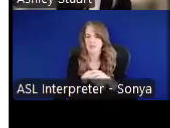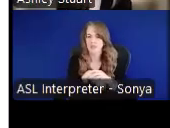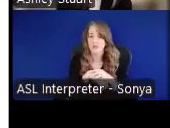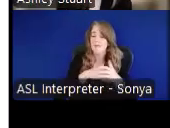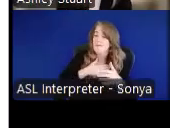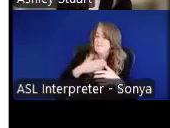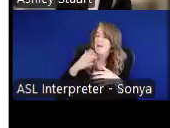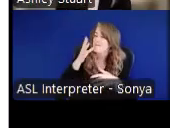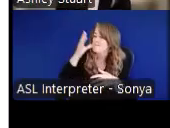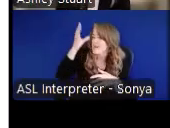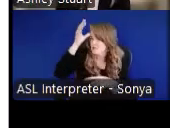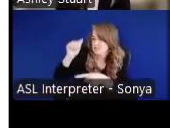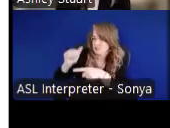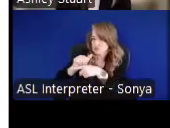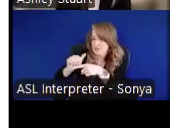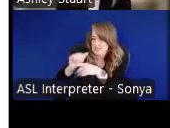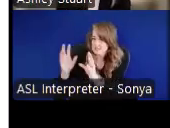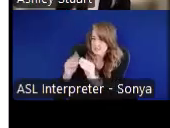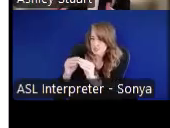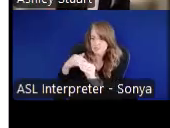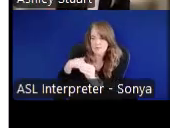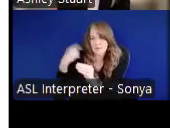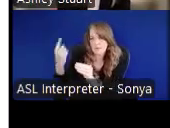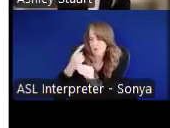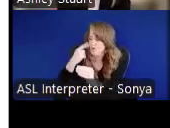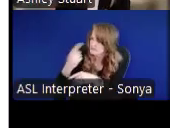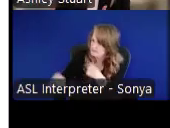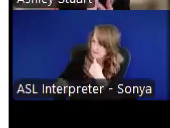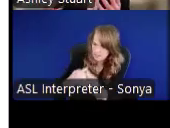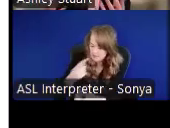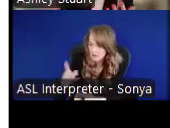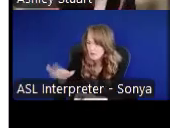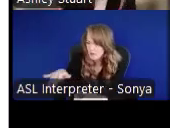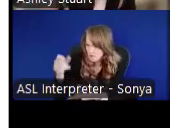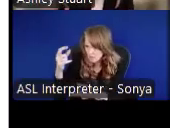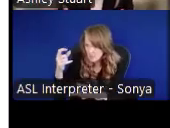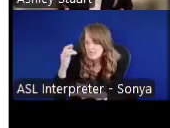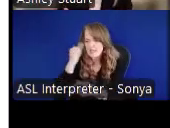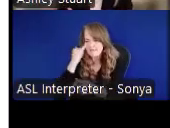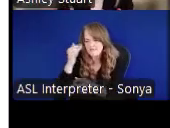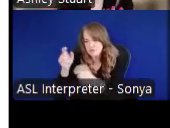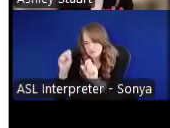families about how the more we can really lean into this desire